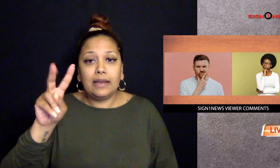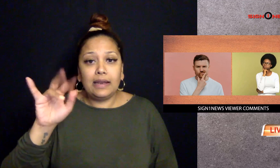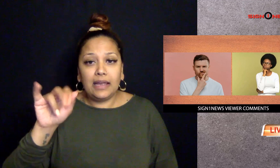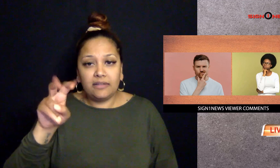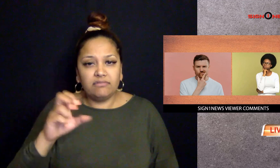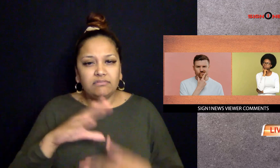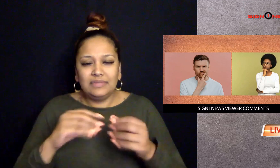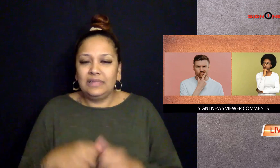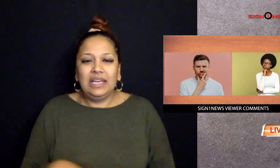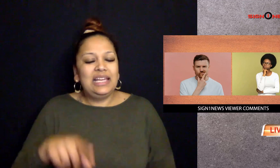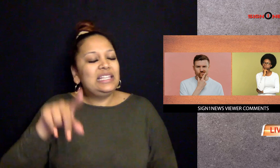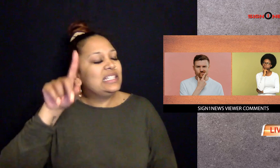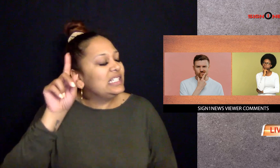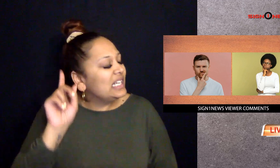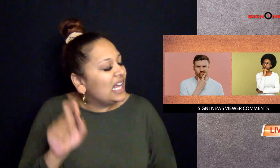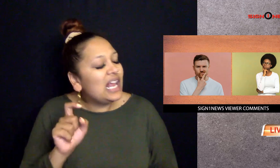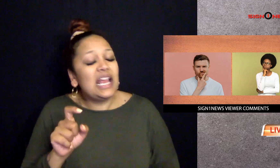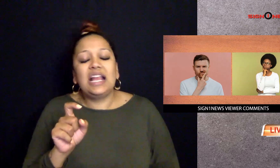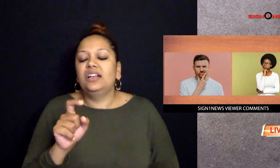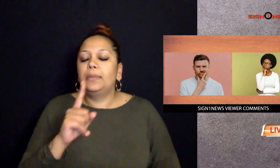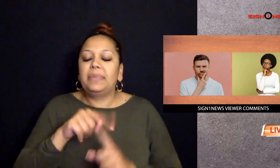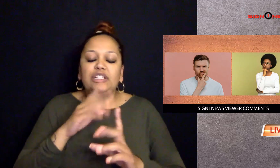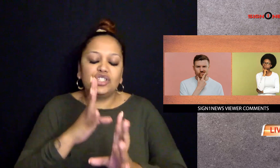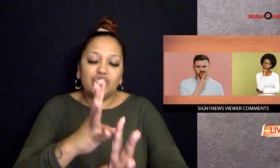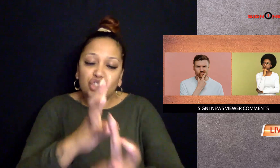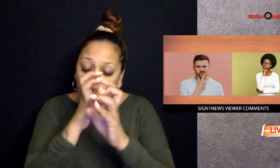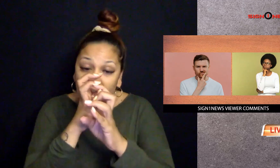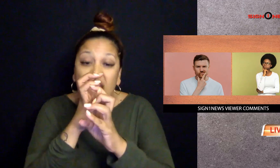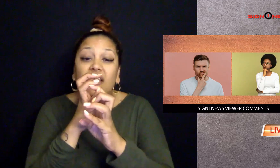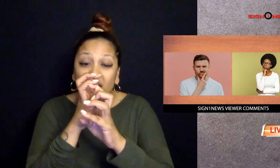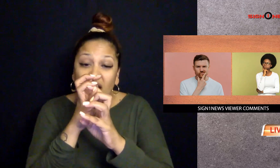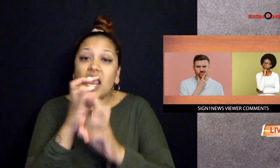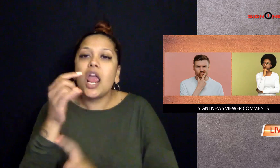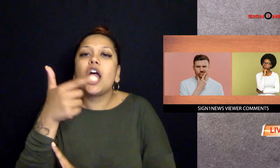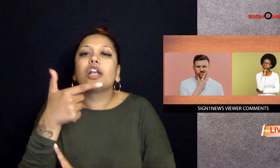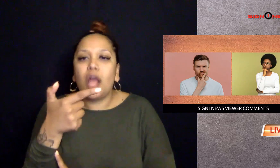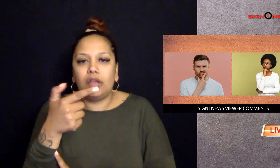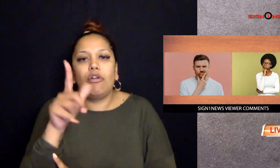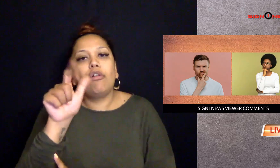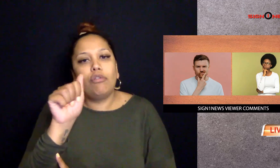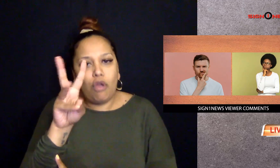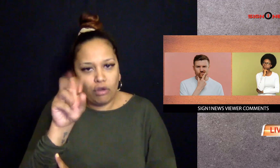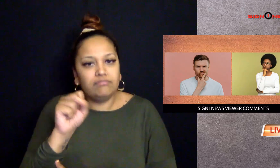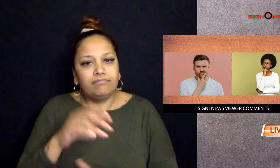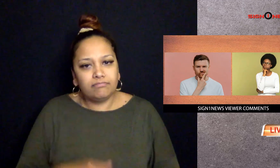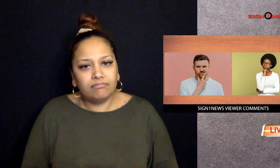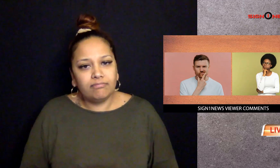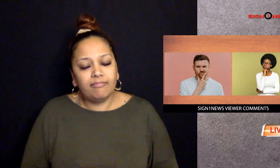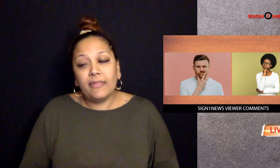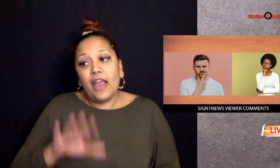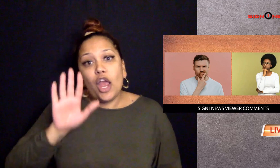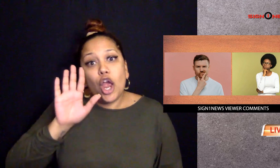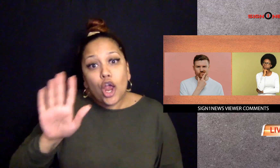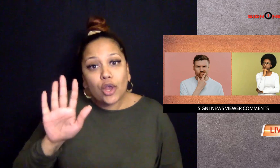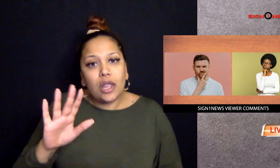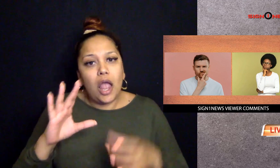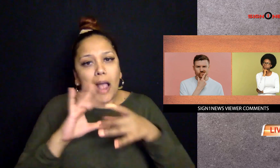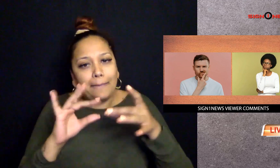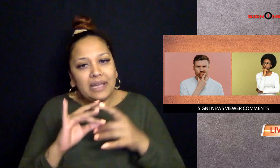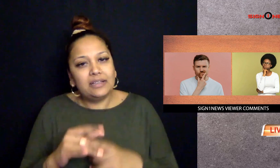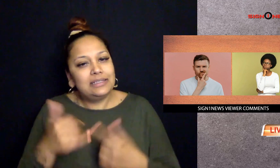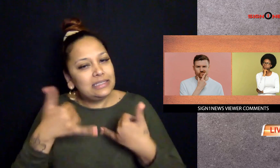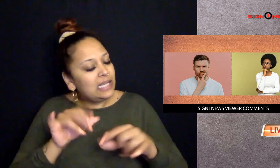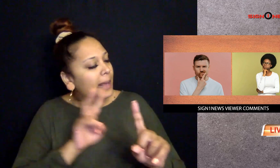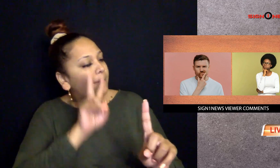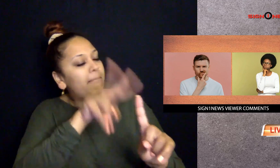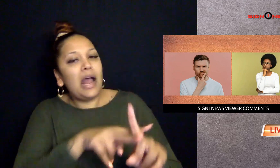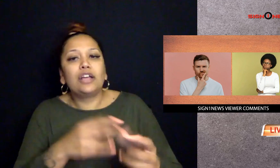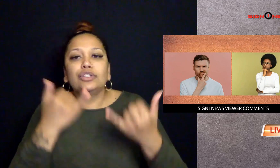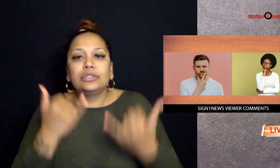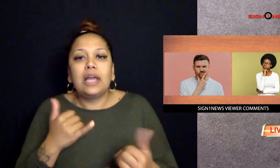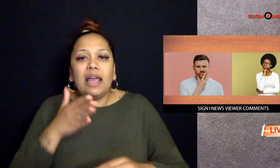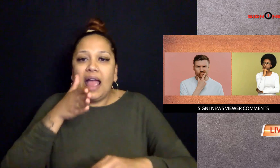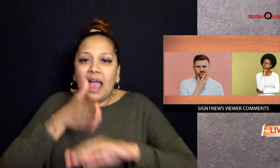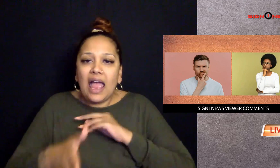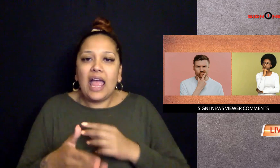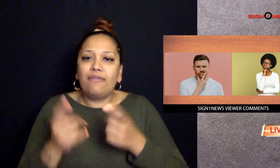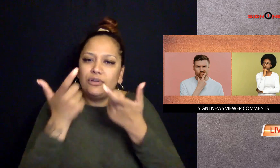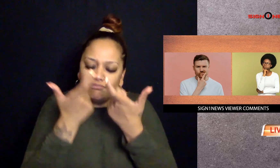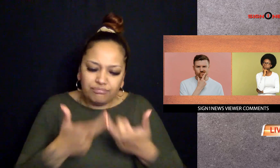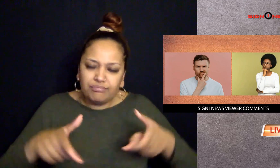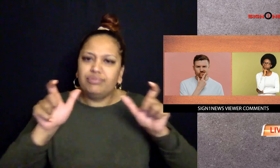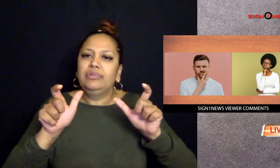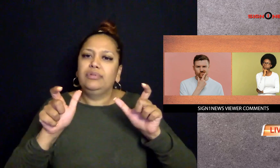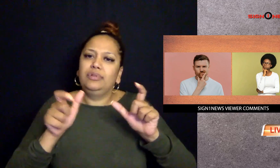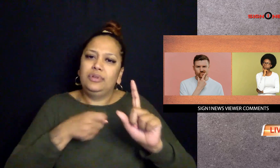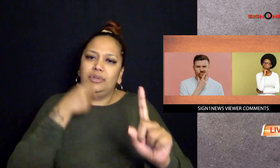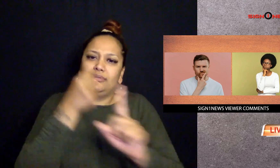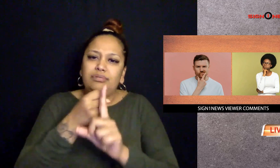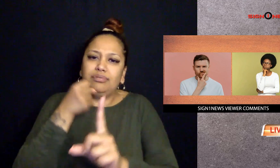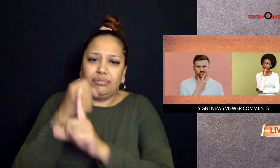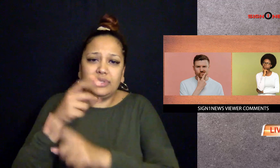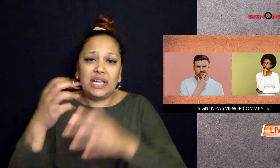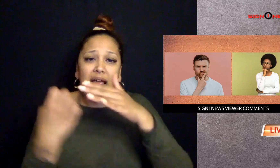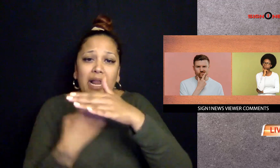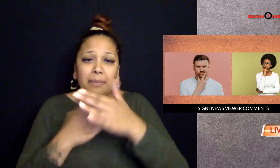said there needs to be stricter gun laws the comments still apply today after the mass